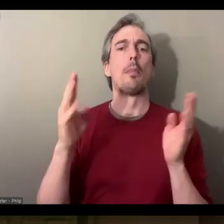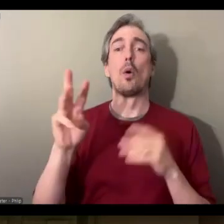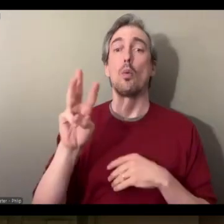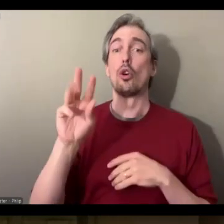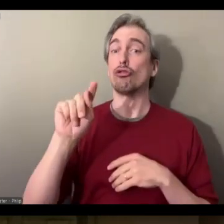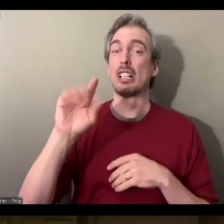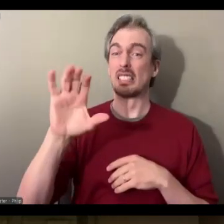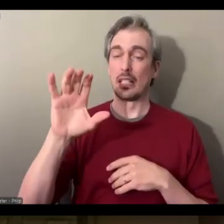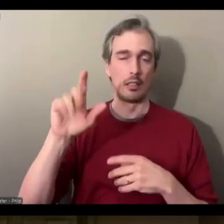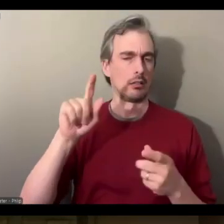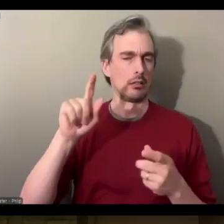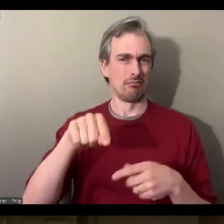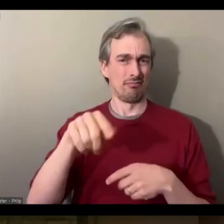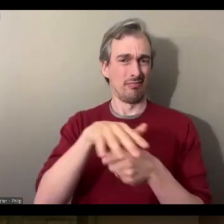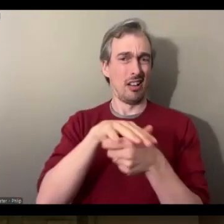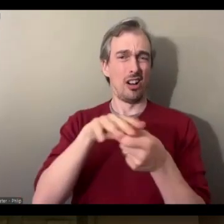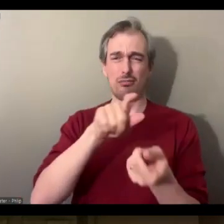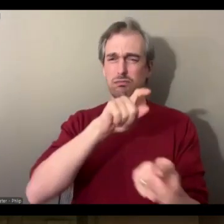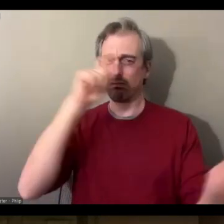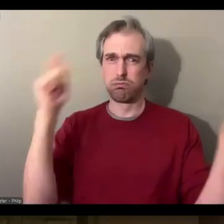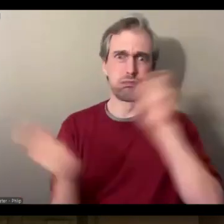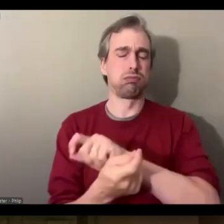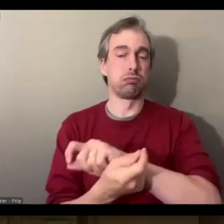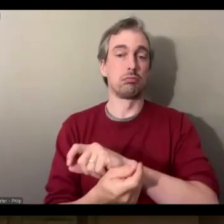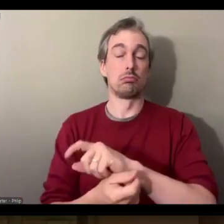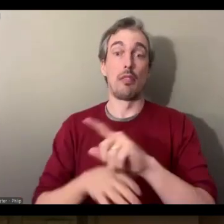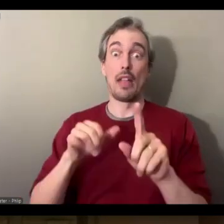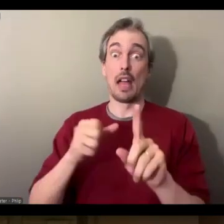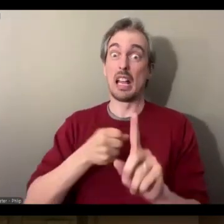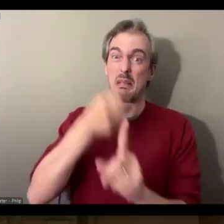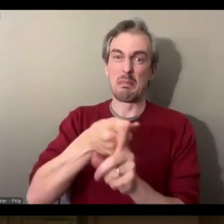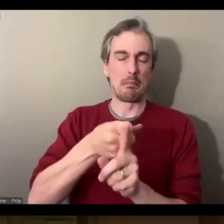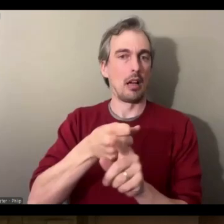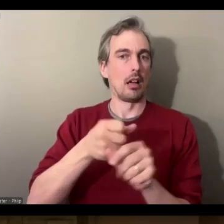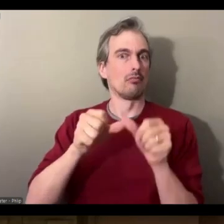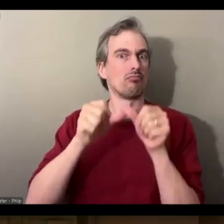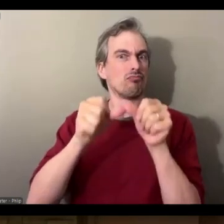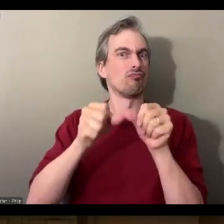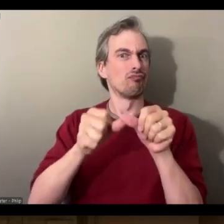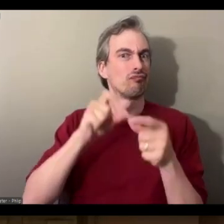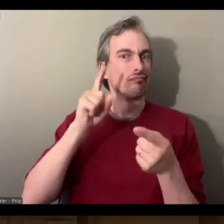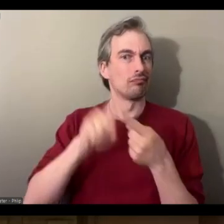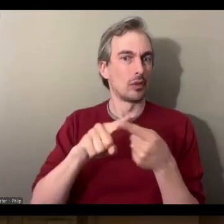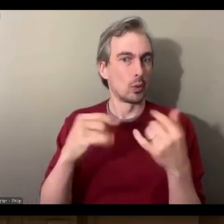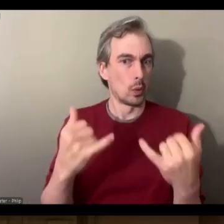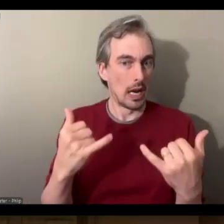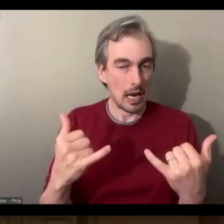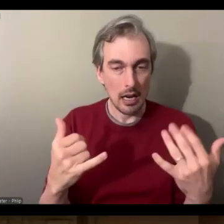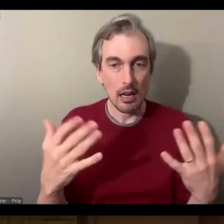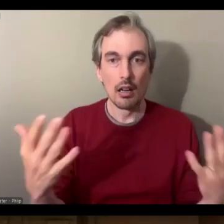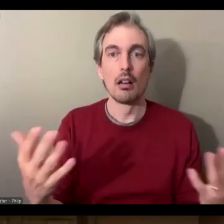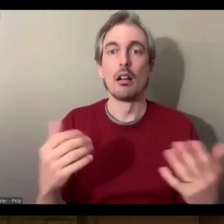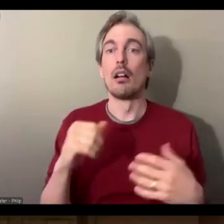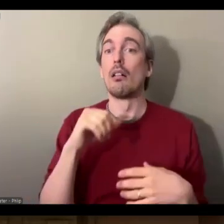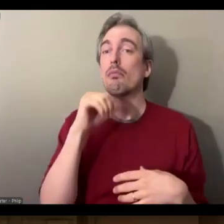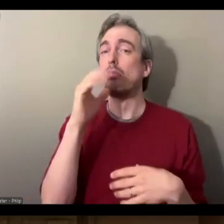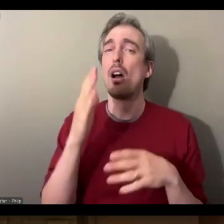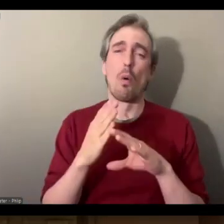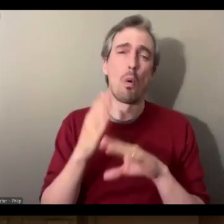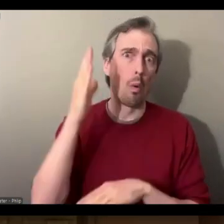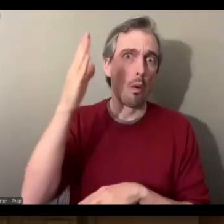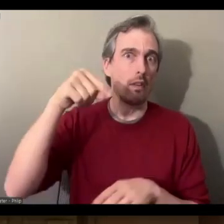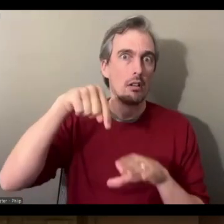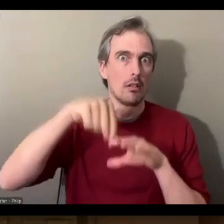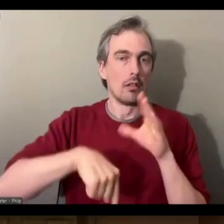to this day. I'm not gonna talk much about the tragic events of 9/11. But soon after, in 2003,